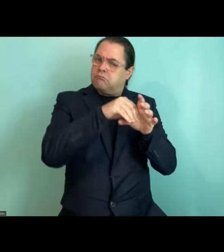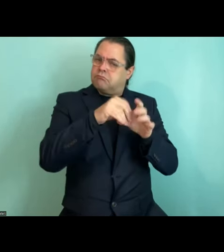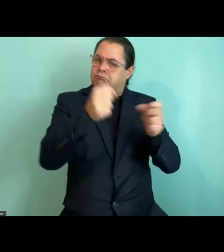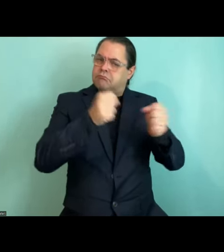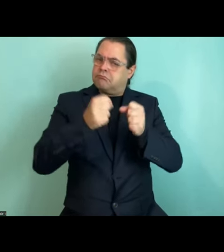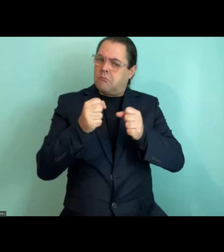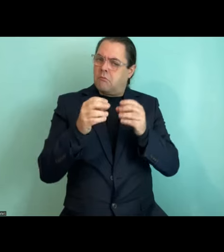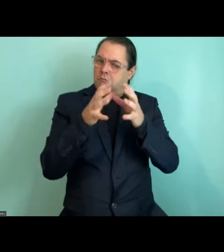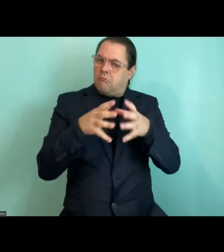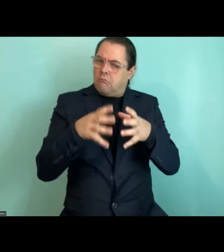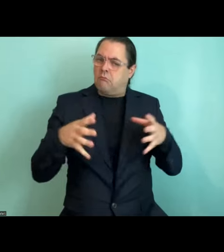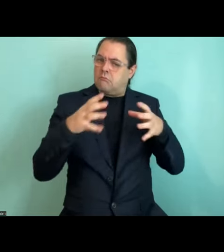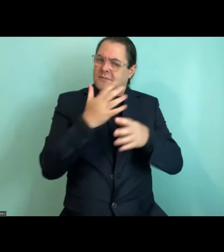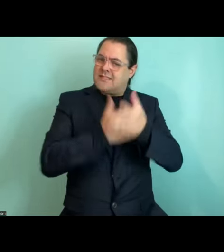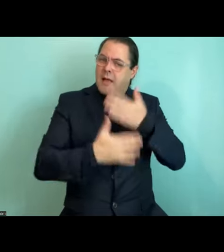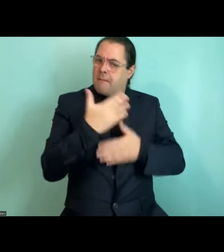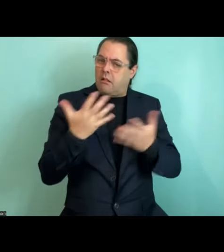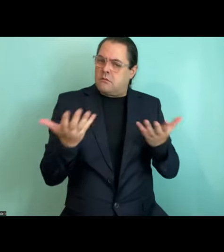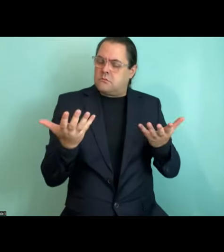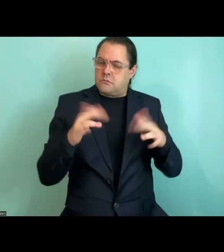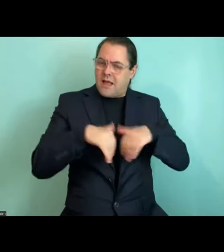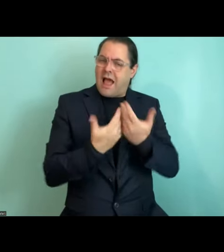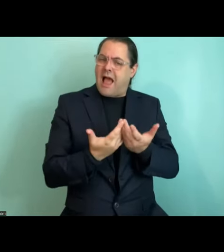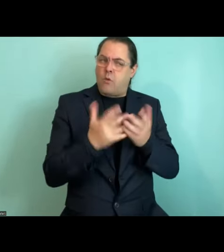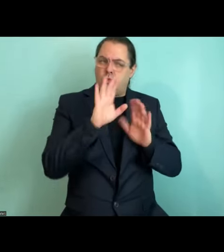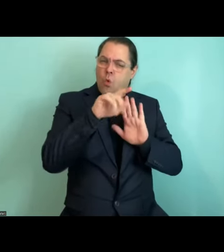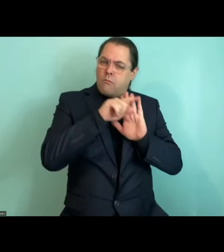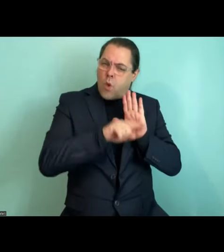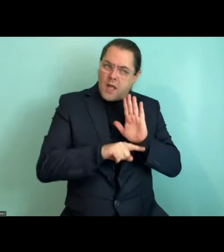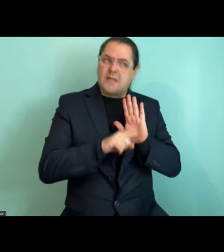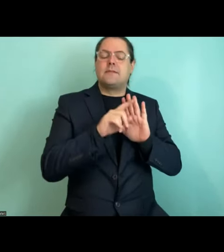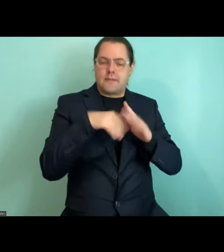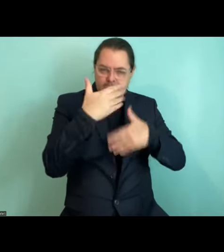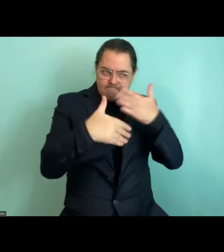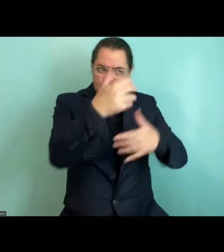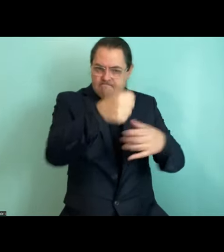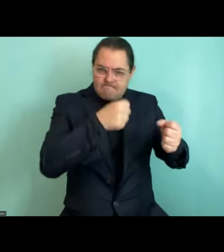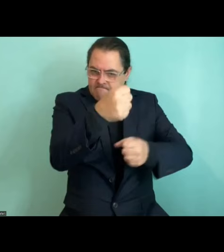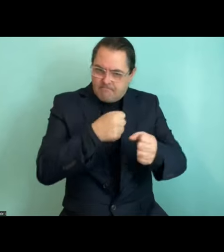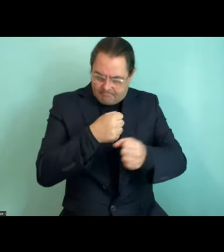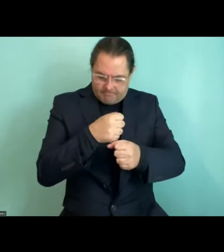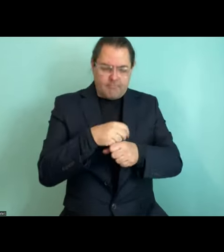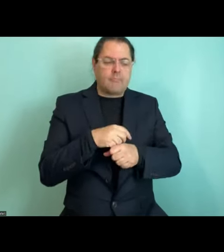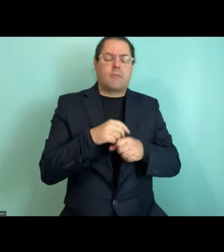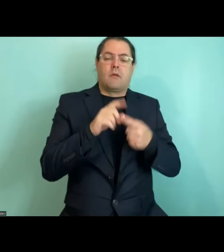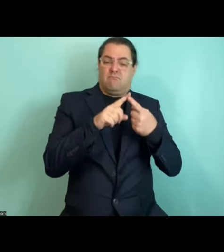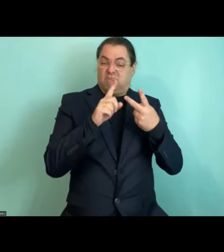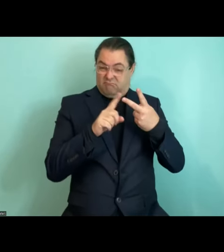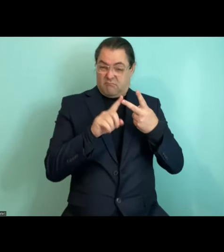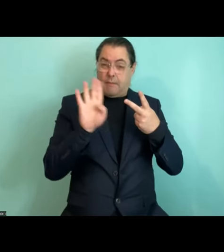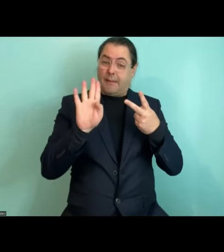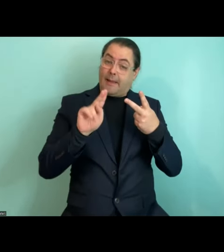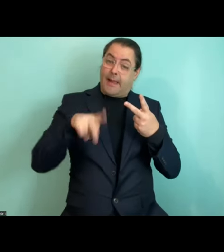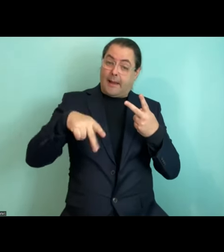hit us up on the gap in new DJ hoppy something, and in you have except for the cheek.